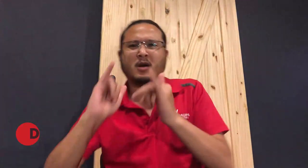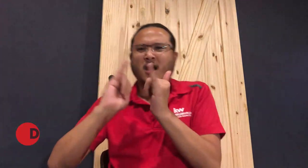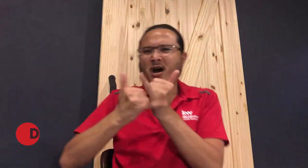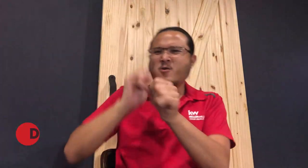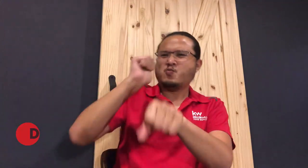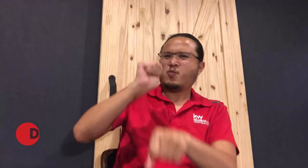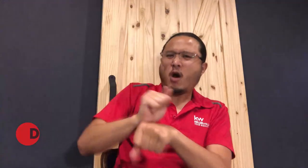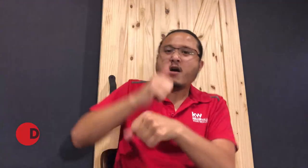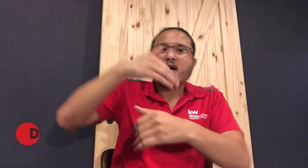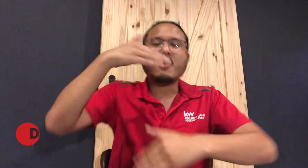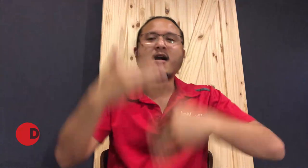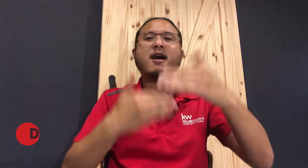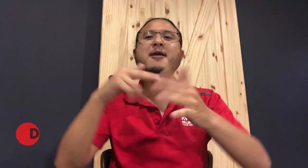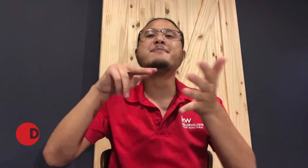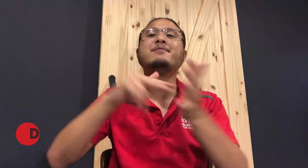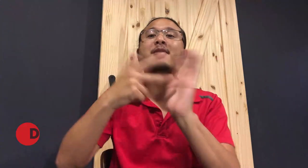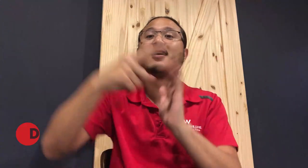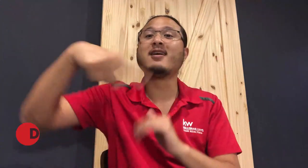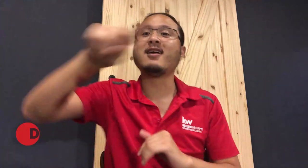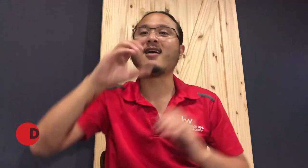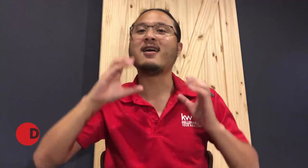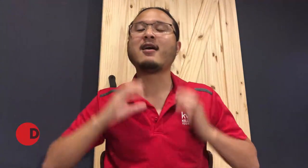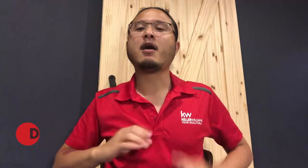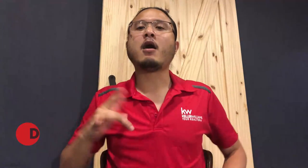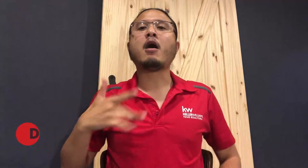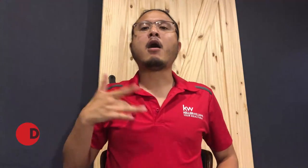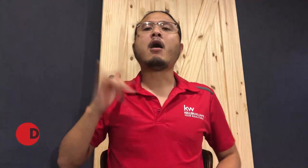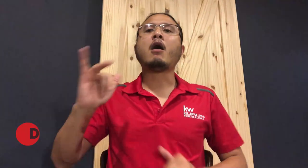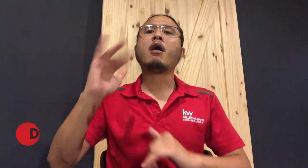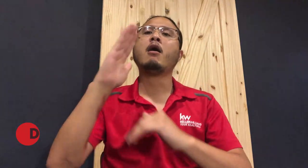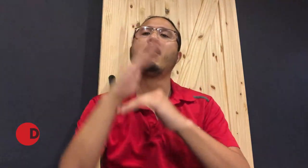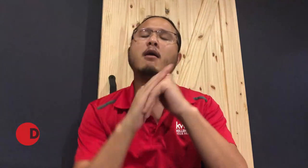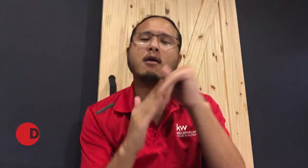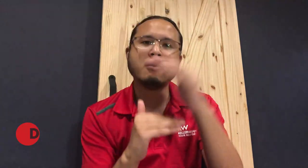what was happening and how it works so that the client would